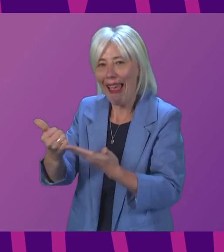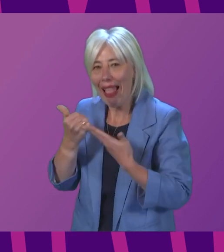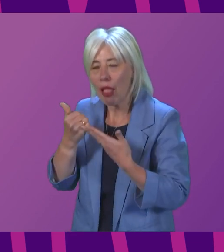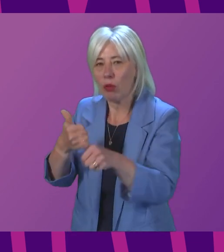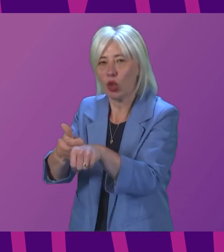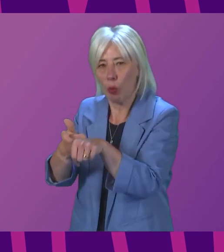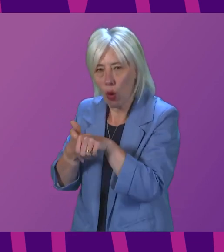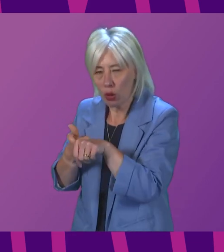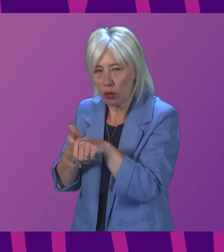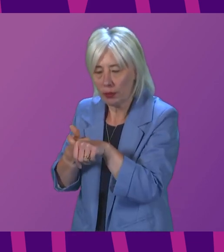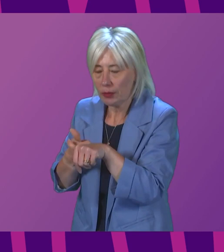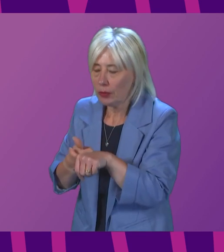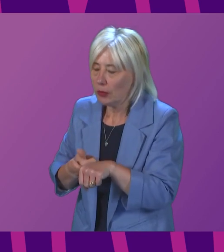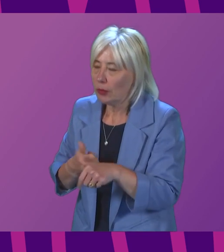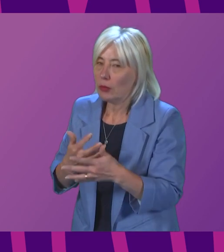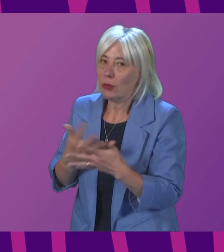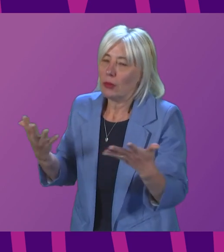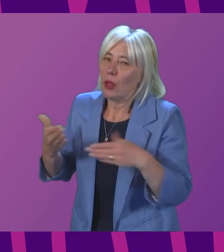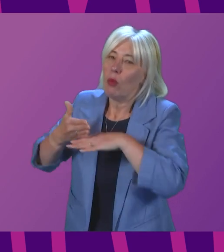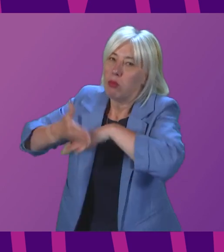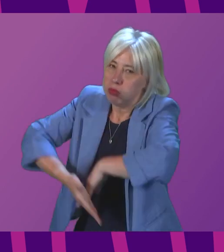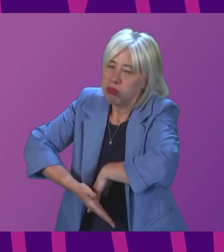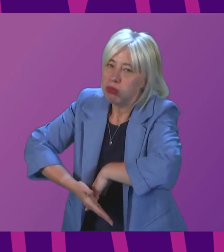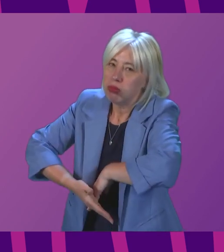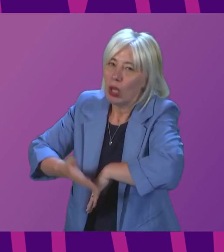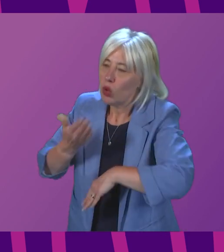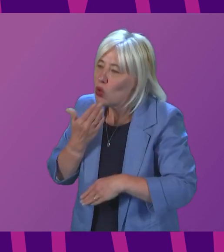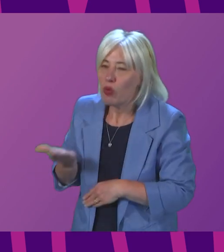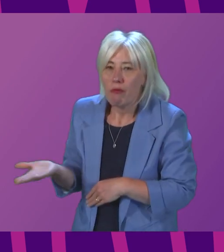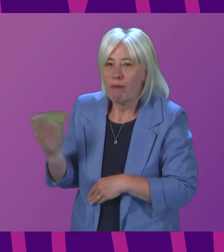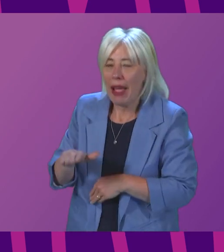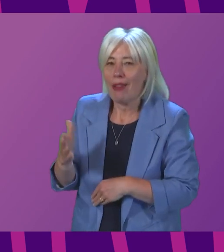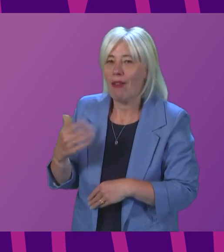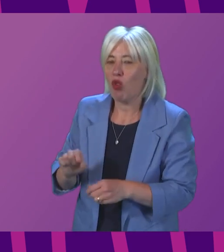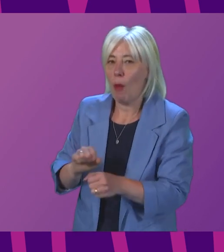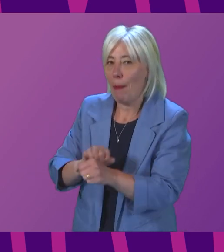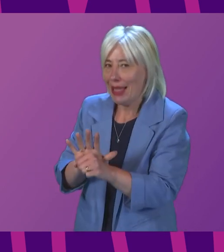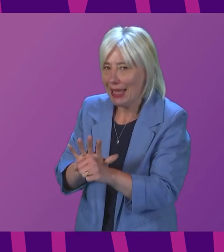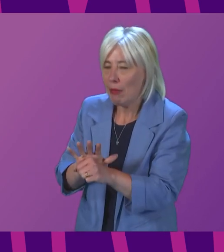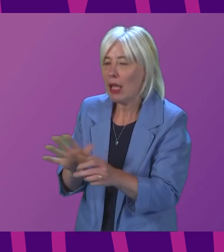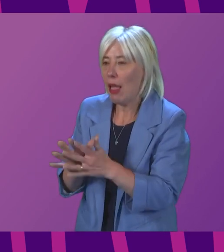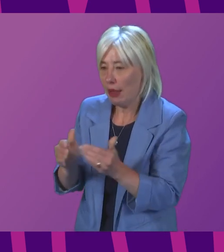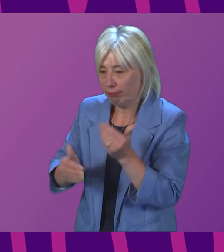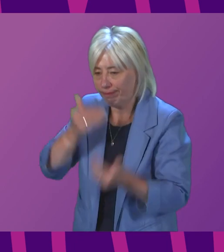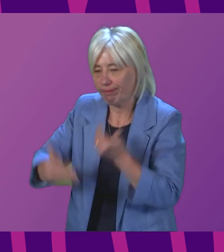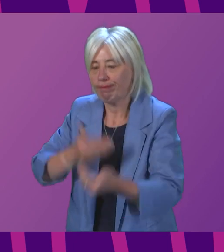There is a great deal to be done to recover from the pandemic and get back on track with making those changes.